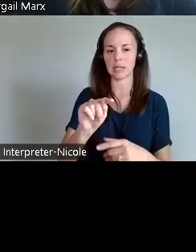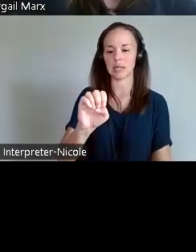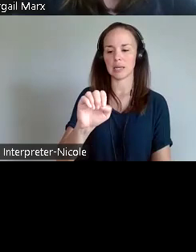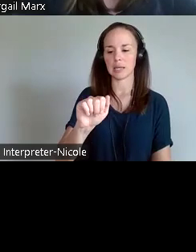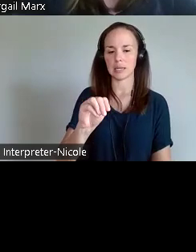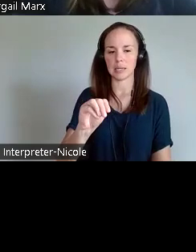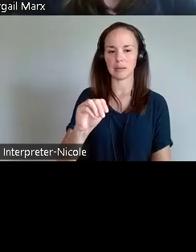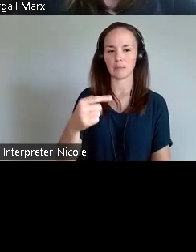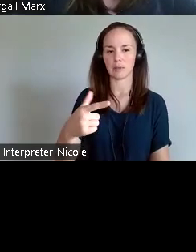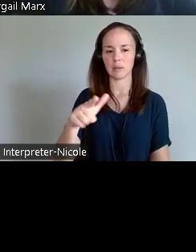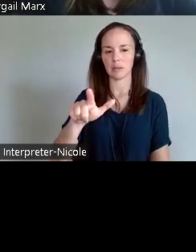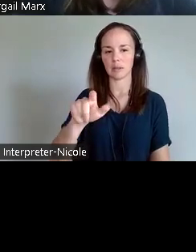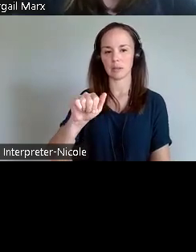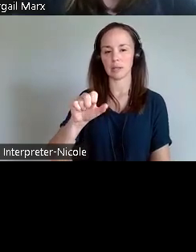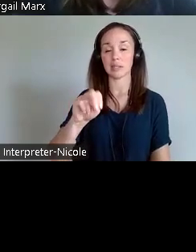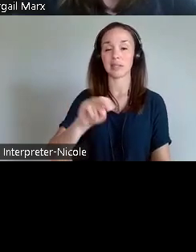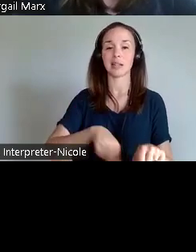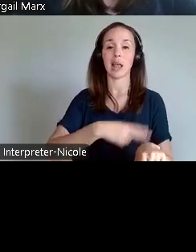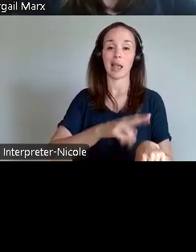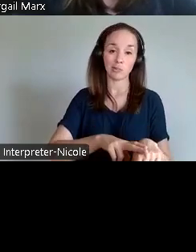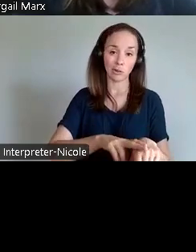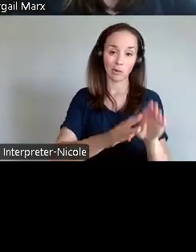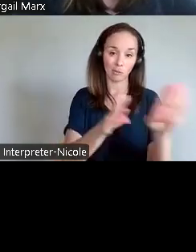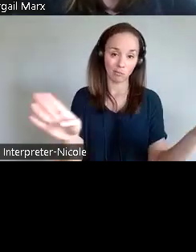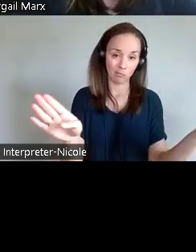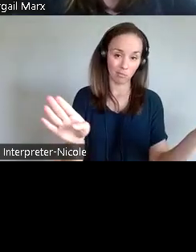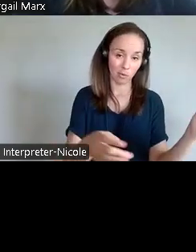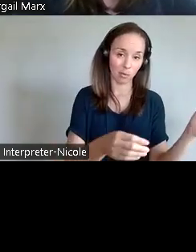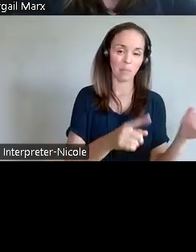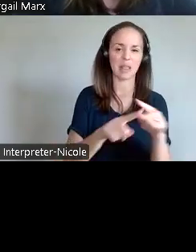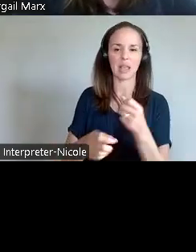so often those kinds of groups can also provide support for giving access to